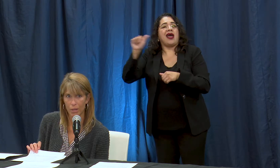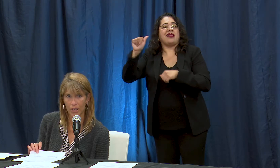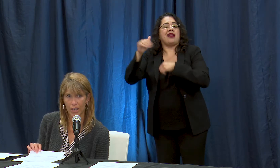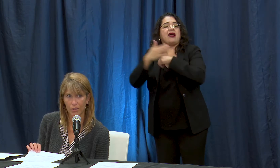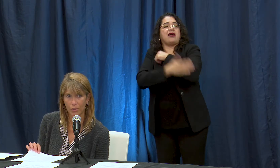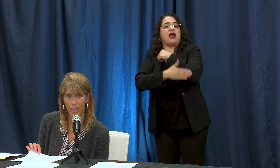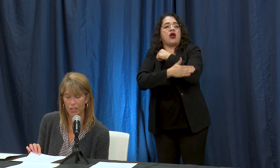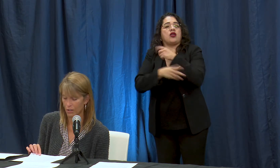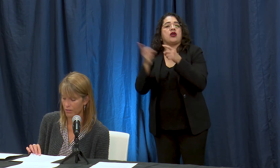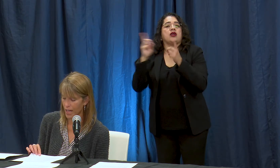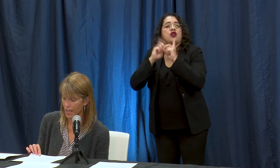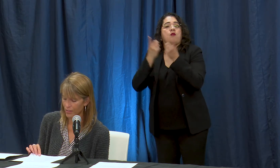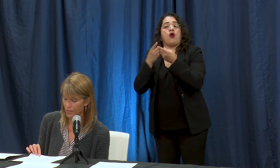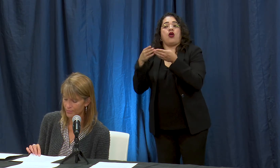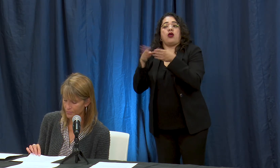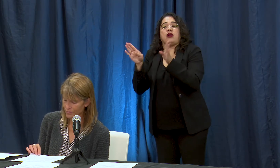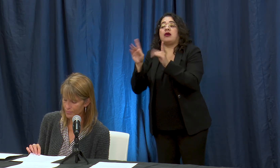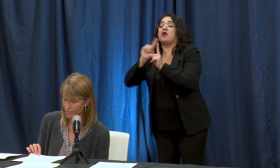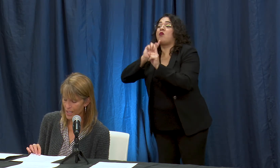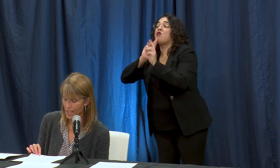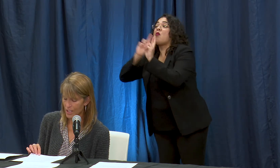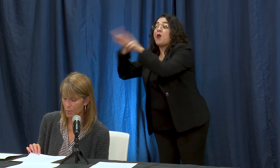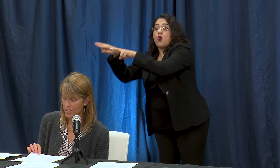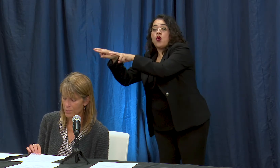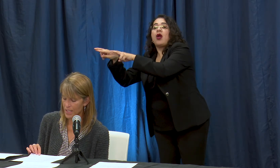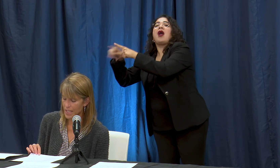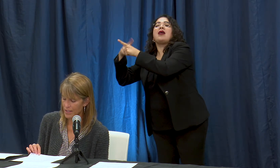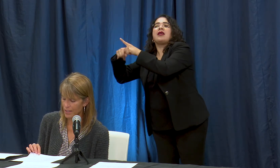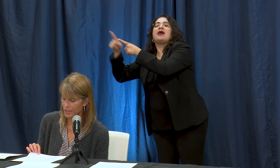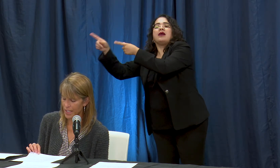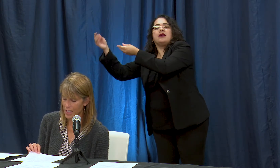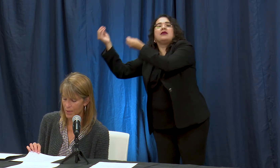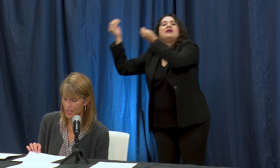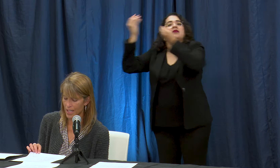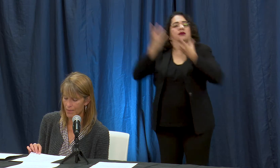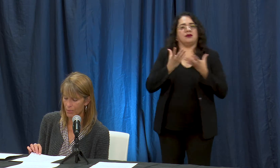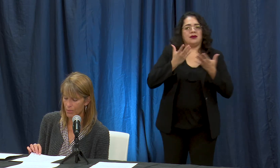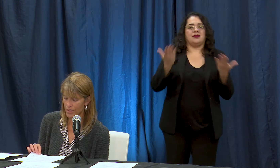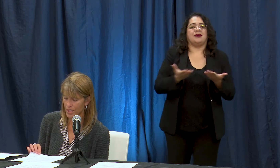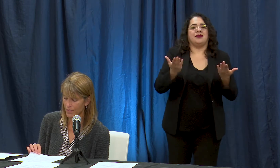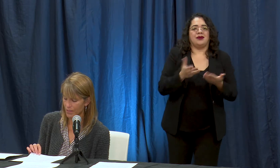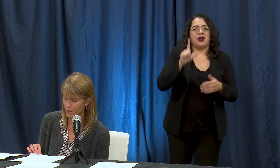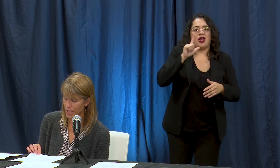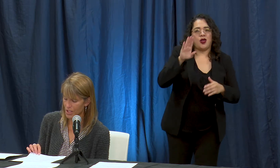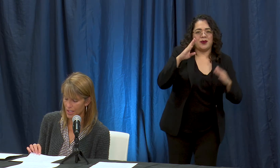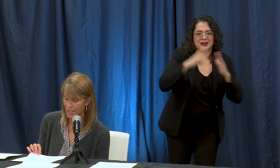Public Health who will then notify us. This process may take several days by the time that we received the information.